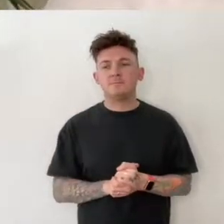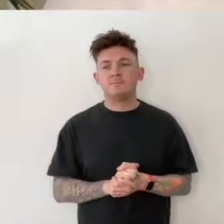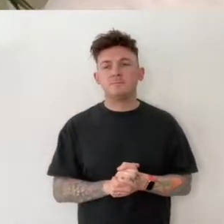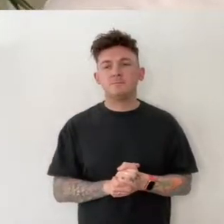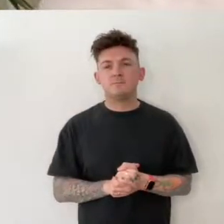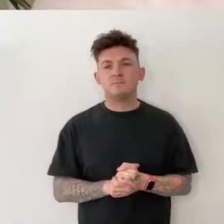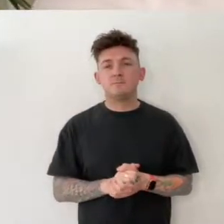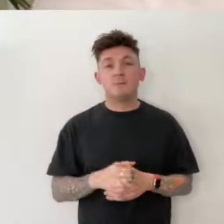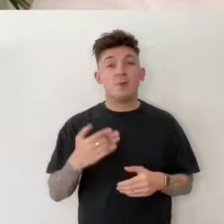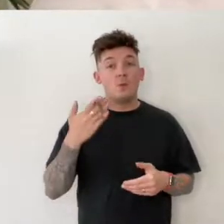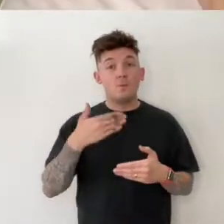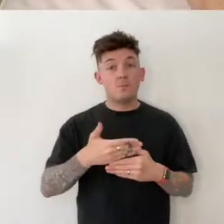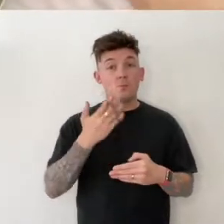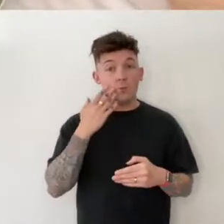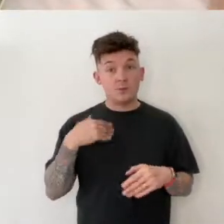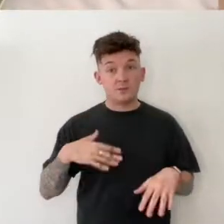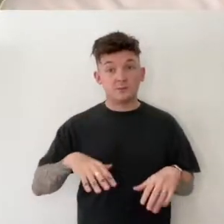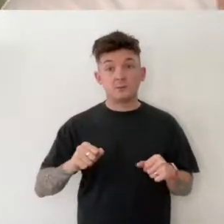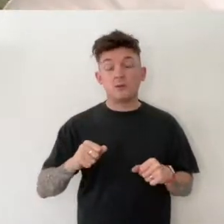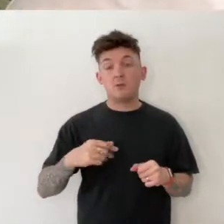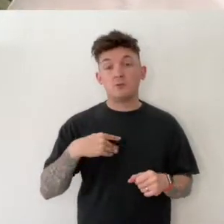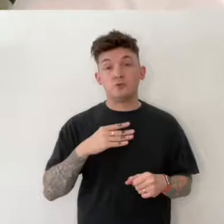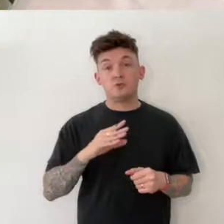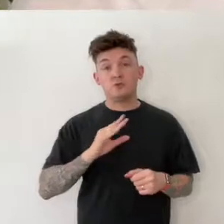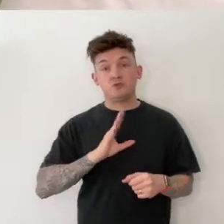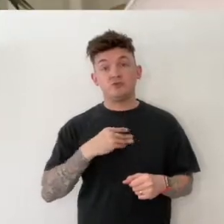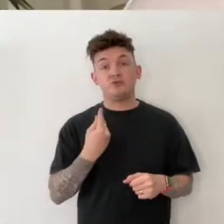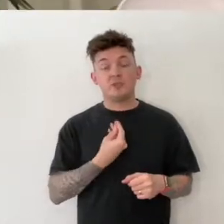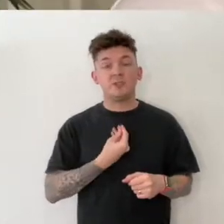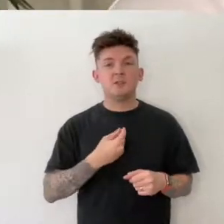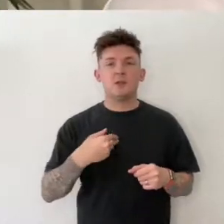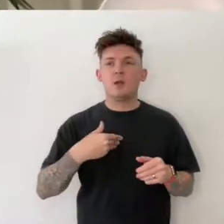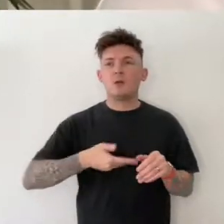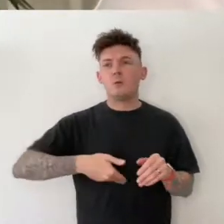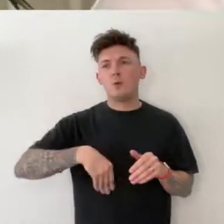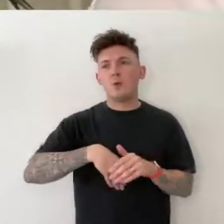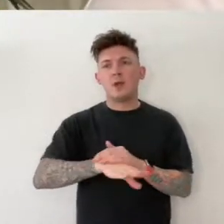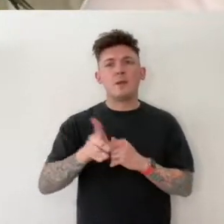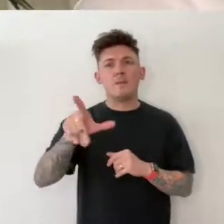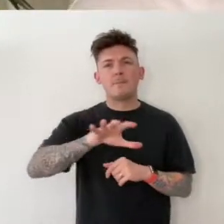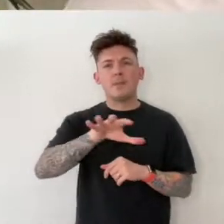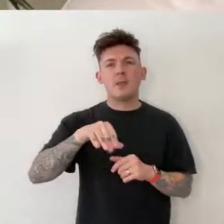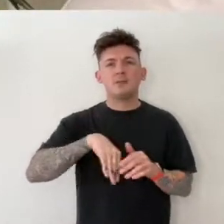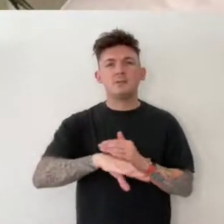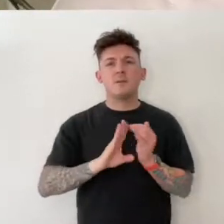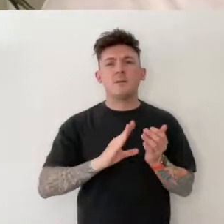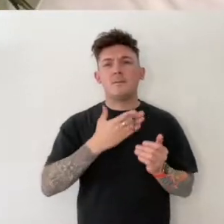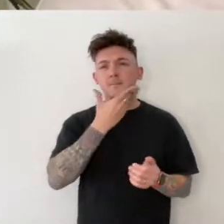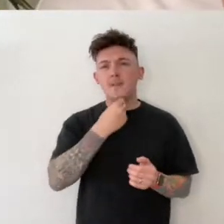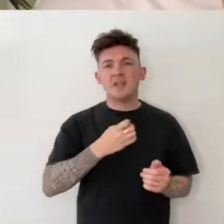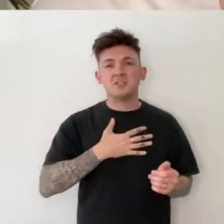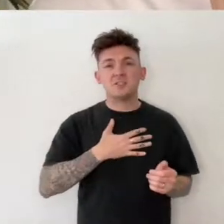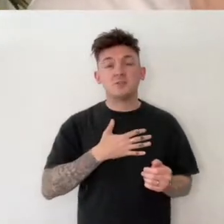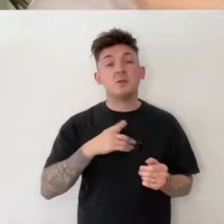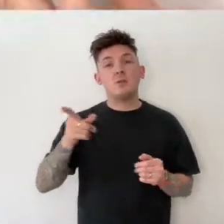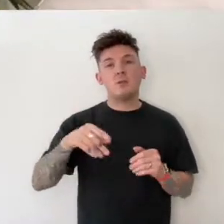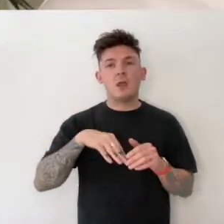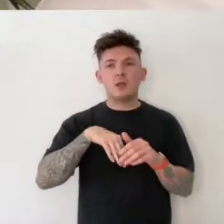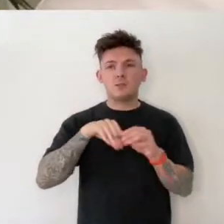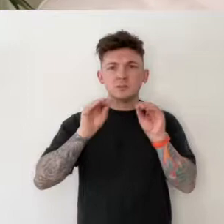to an organization in Manchester and i spent £100 on this makeup lesson but it was basically